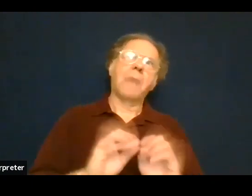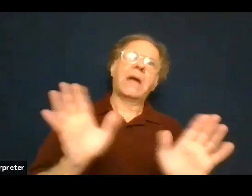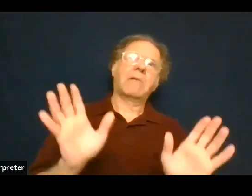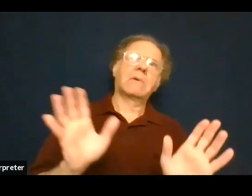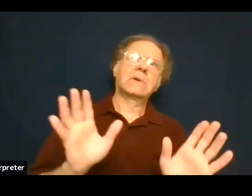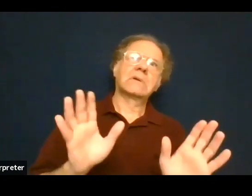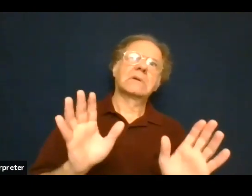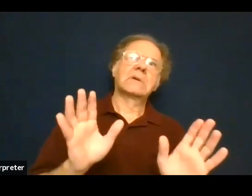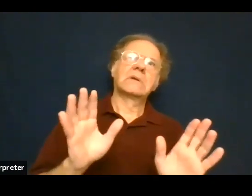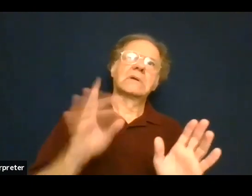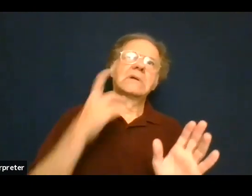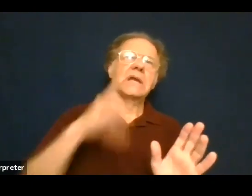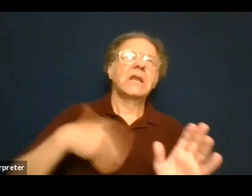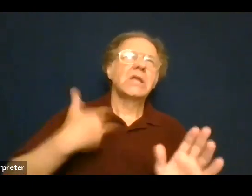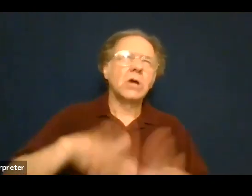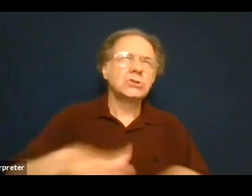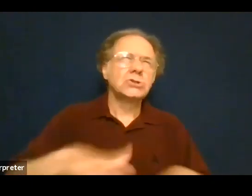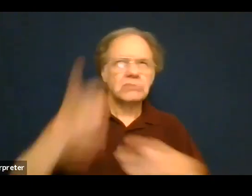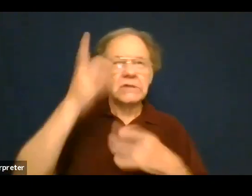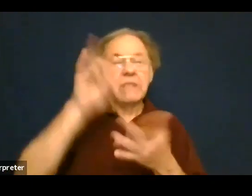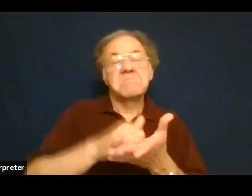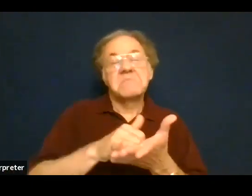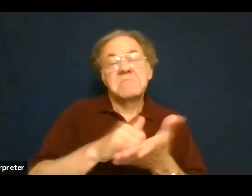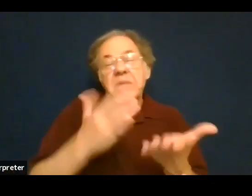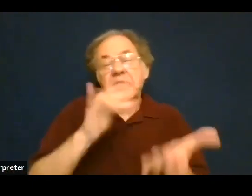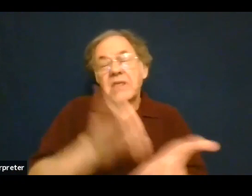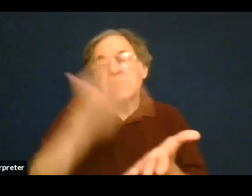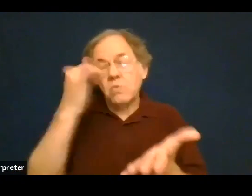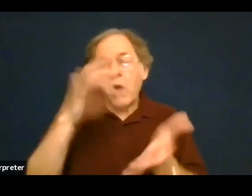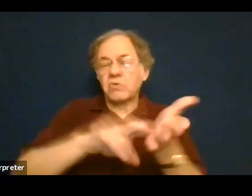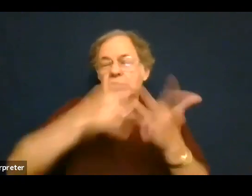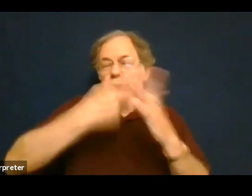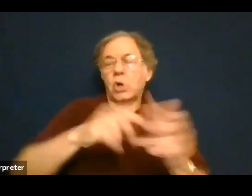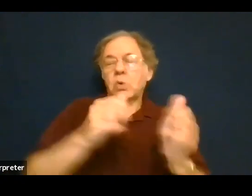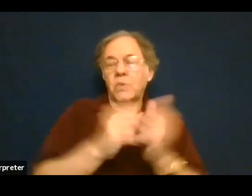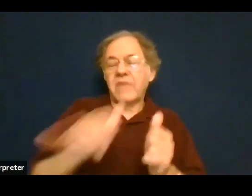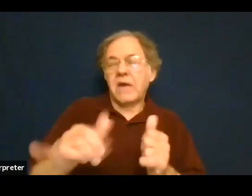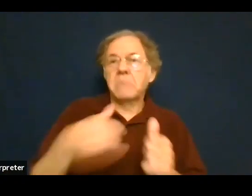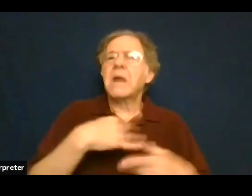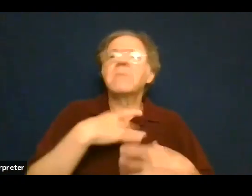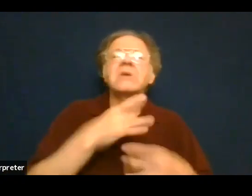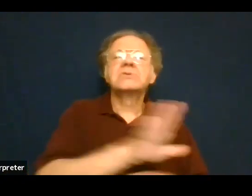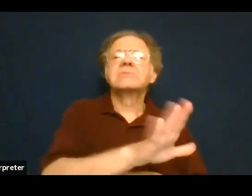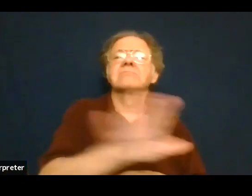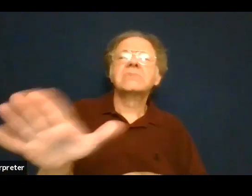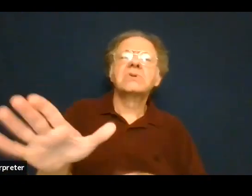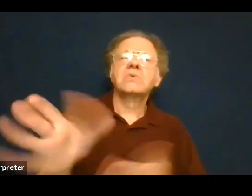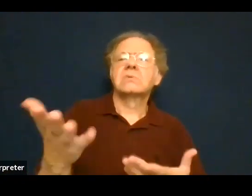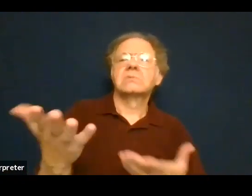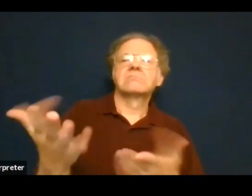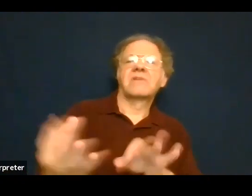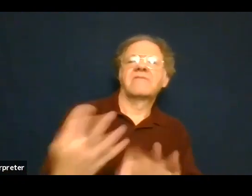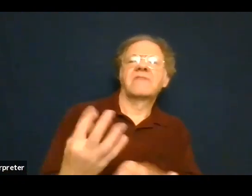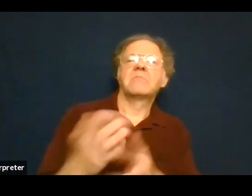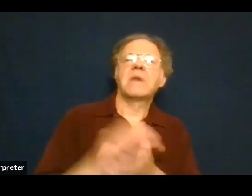And, perhaps, that's why the research started there. But I'd be interested in what other people might think. So I can start to answer that.